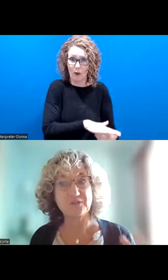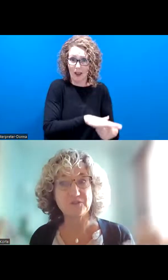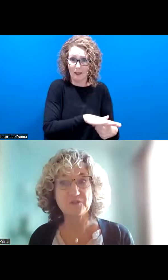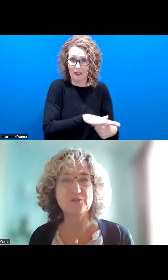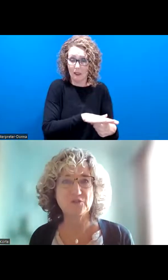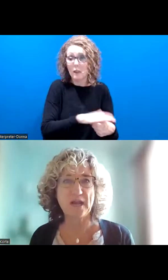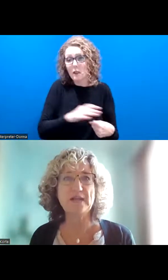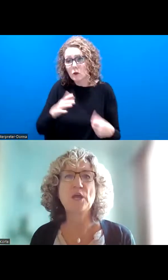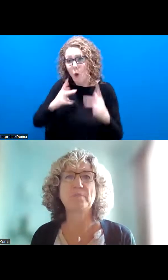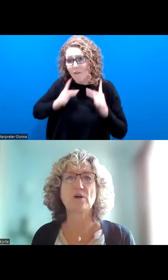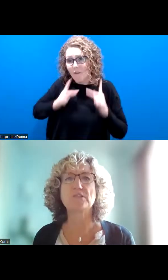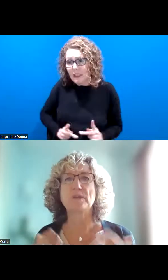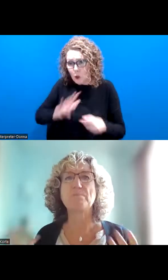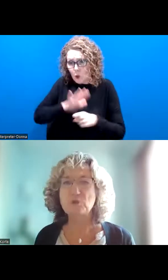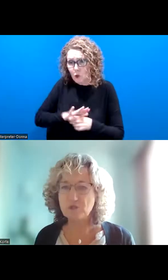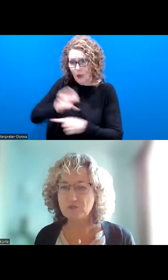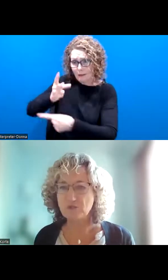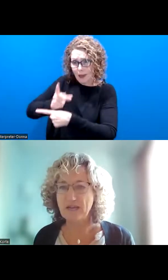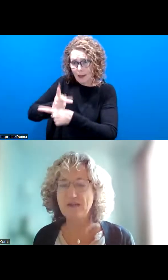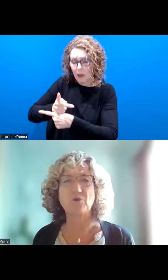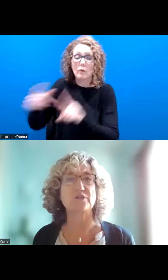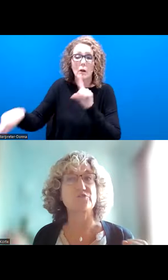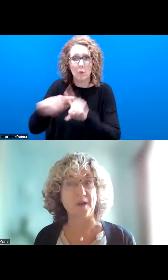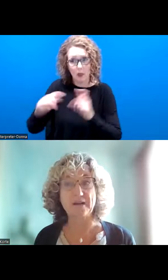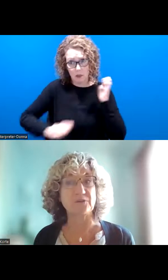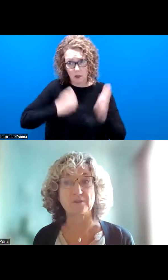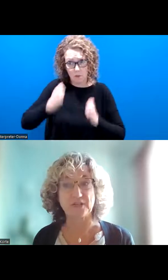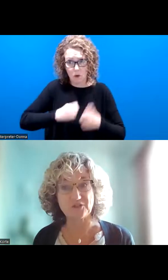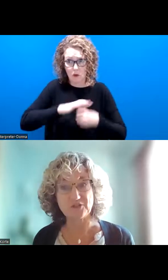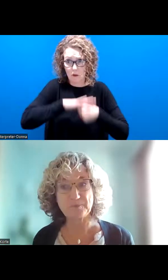who are self-employed are able to opt in as well if they would like to